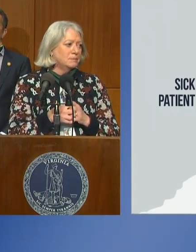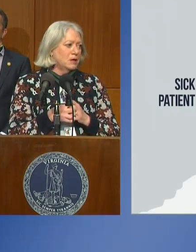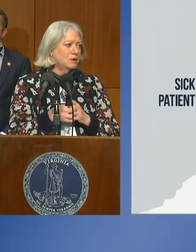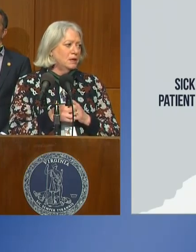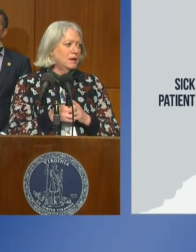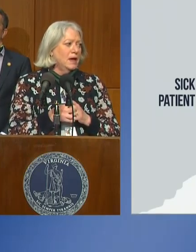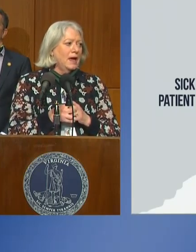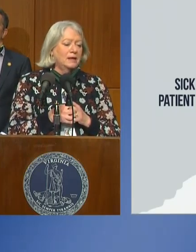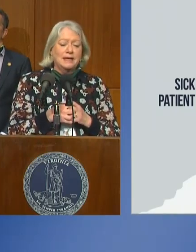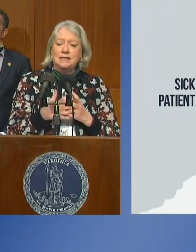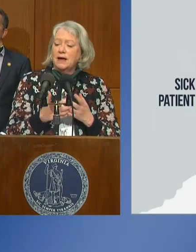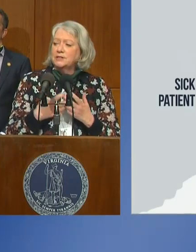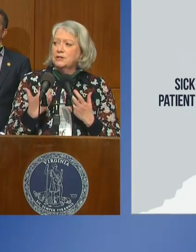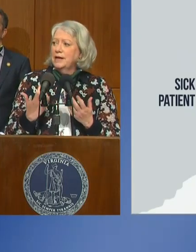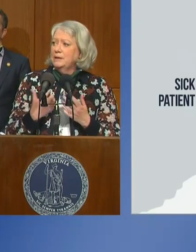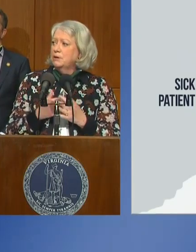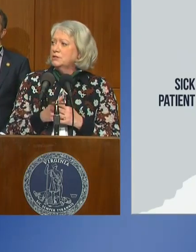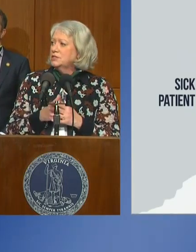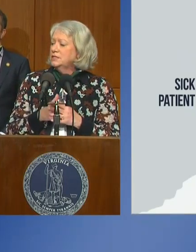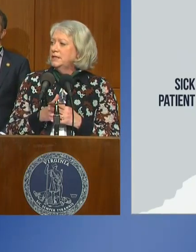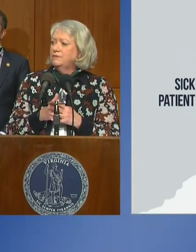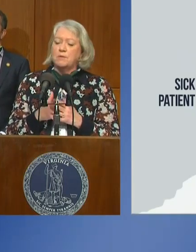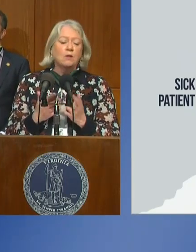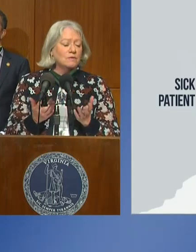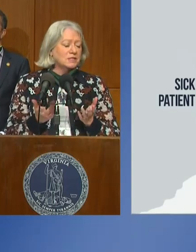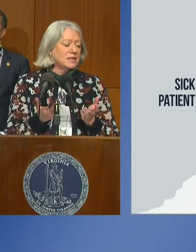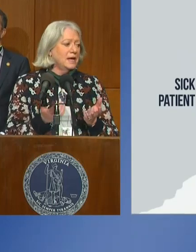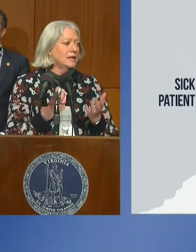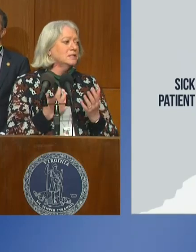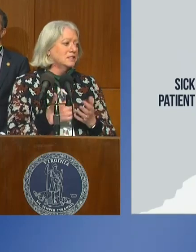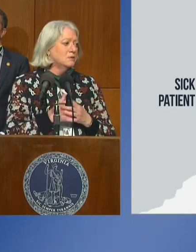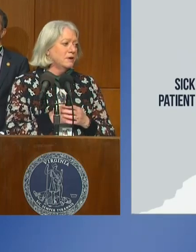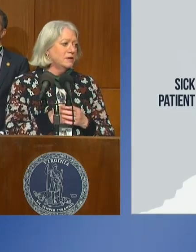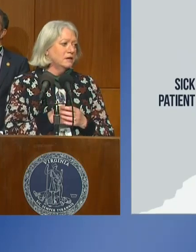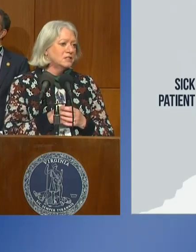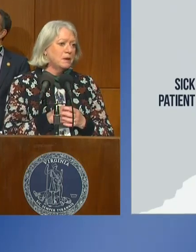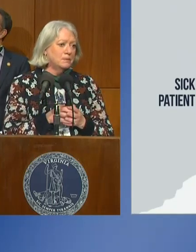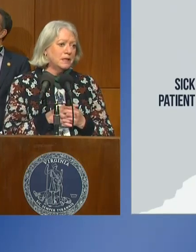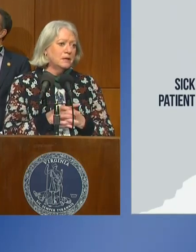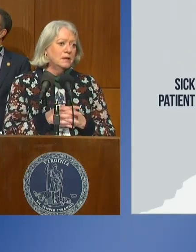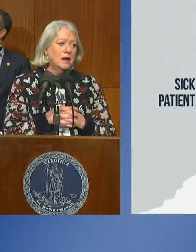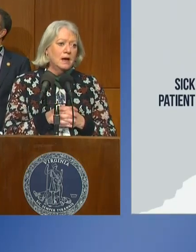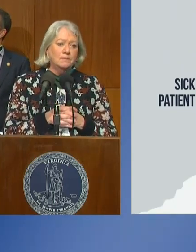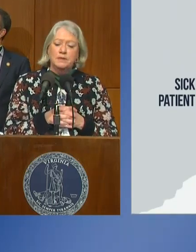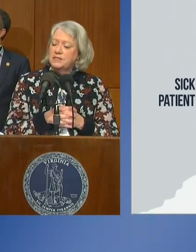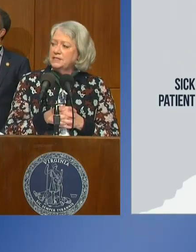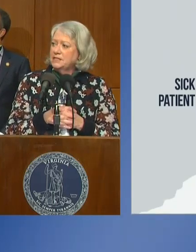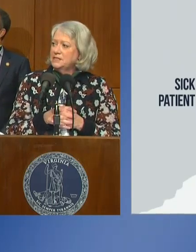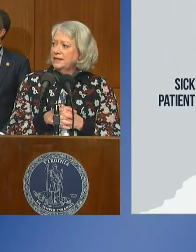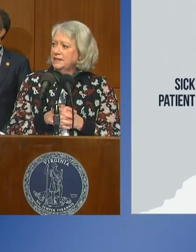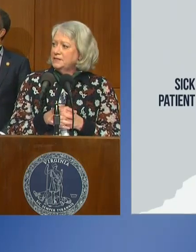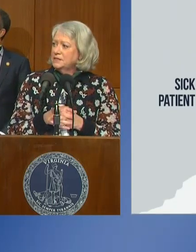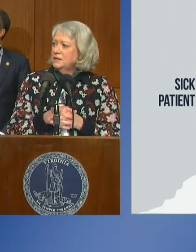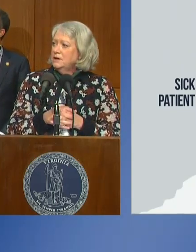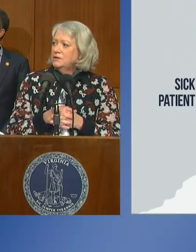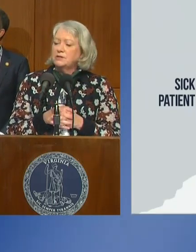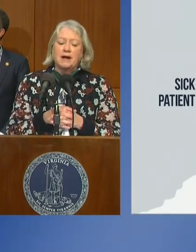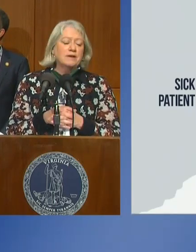THERE IS A LINK TO AN INTERACTIVE MAP. YOU CAN PUT IN YOUR ZIP CODE AND ANY DOCTOR ANY PERSON FROM ALL OVER THE